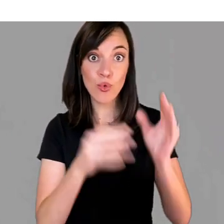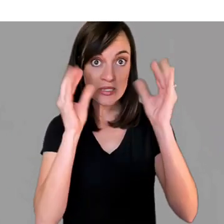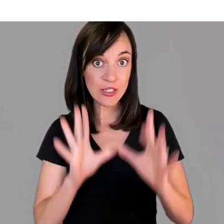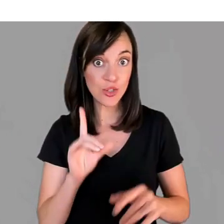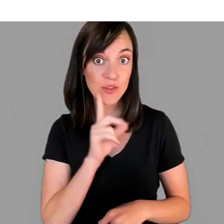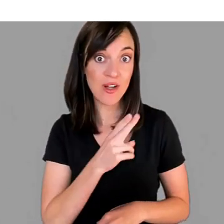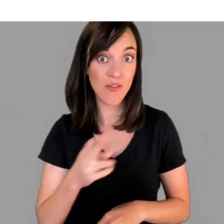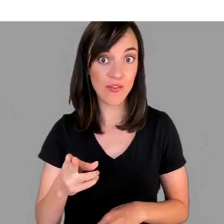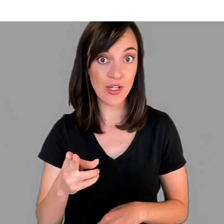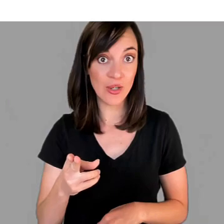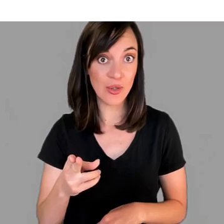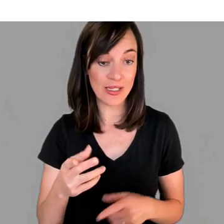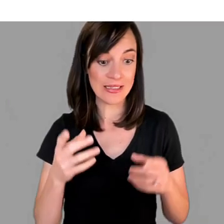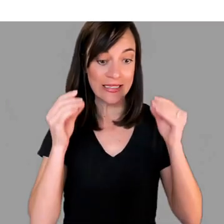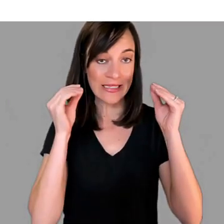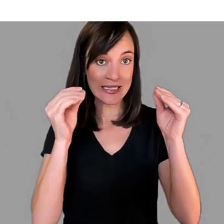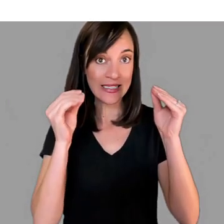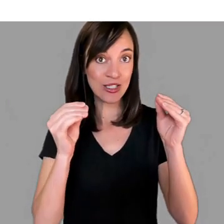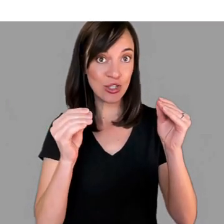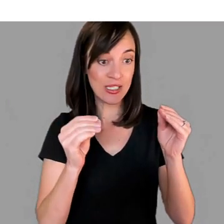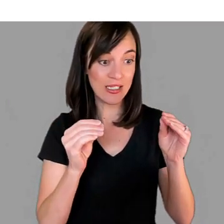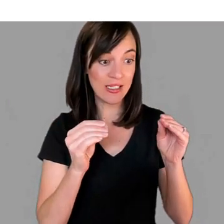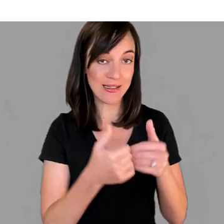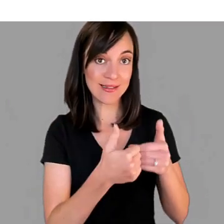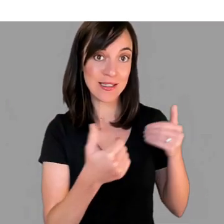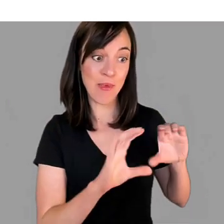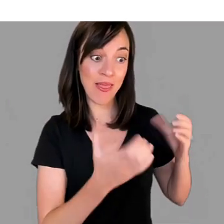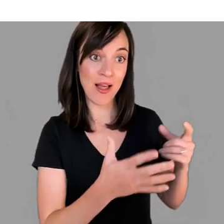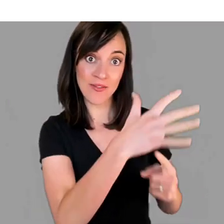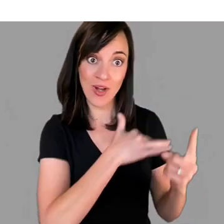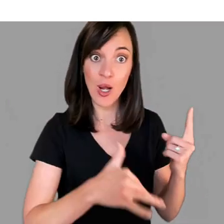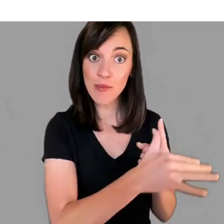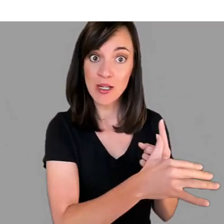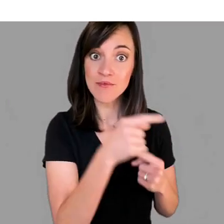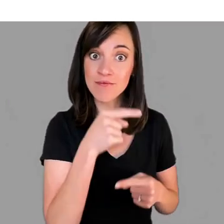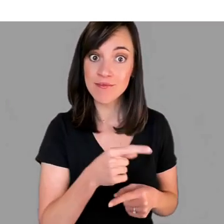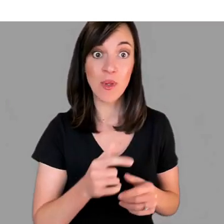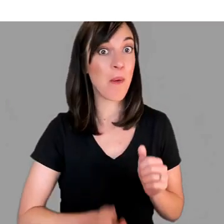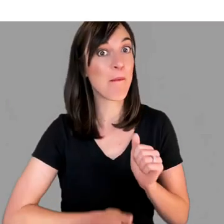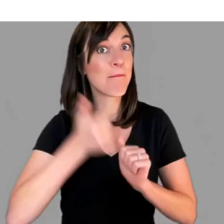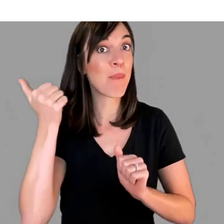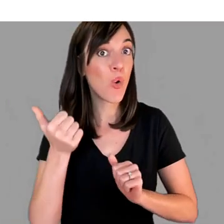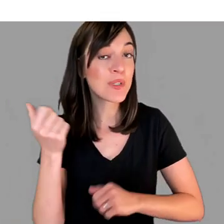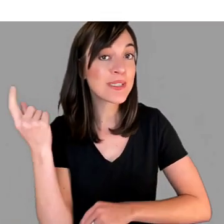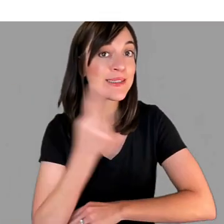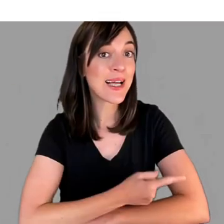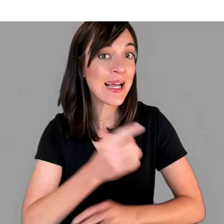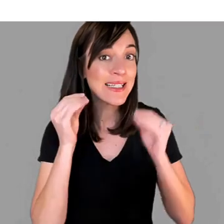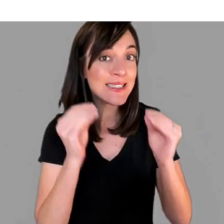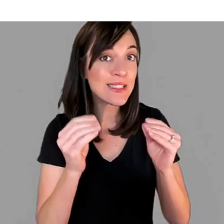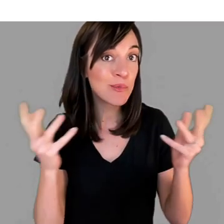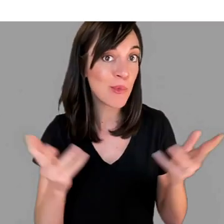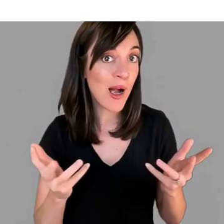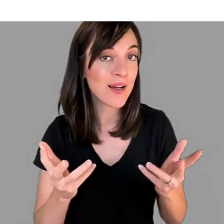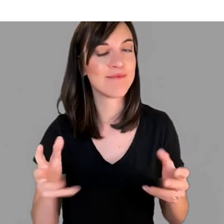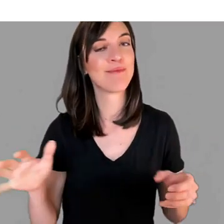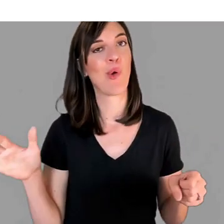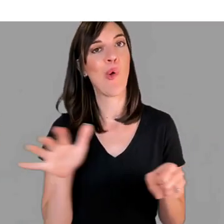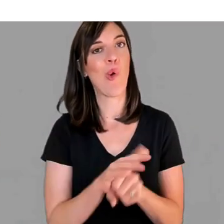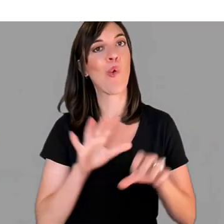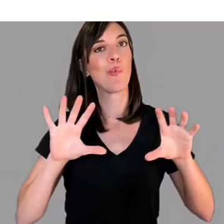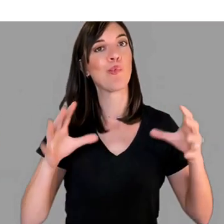in a separate class setting teach whole group for most of the instructional day.